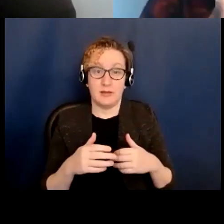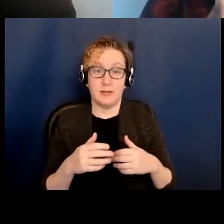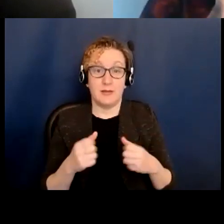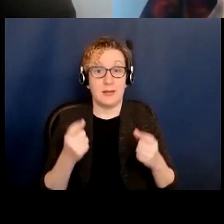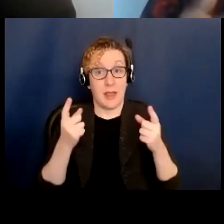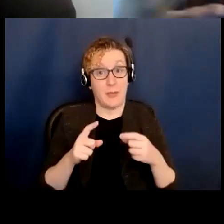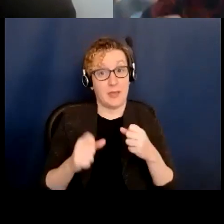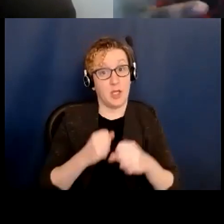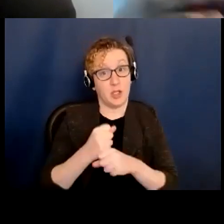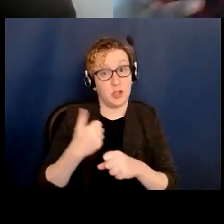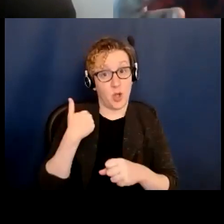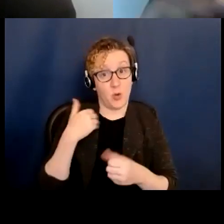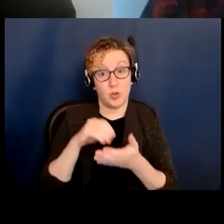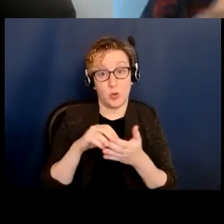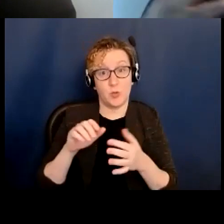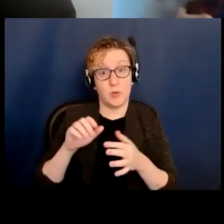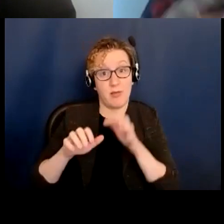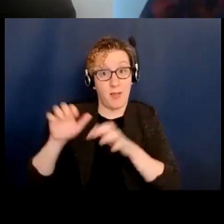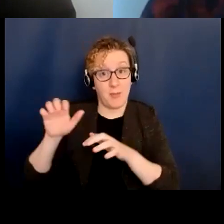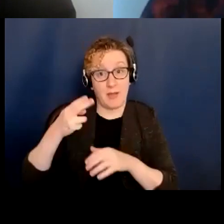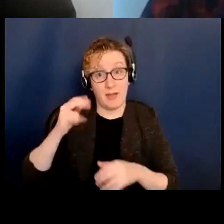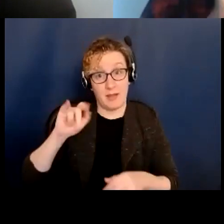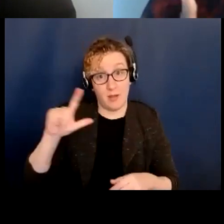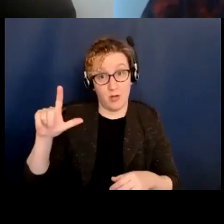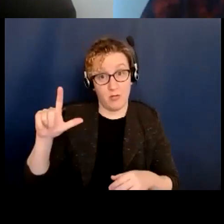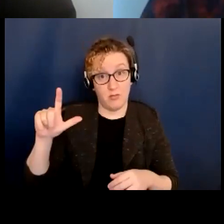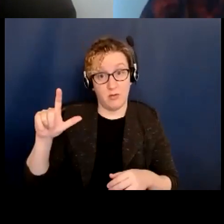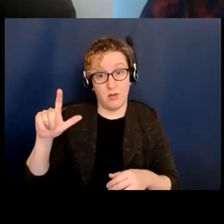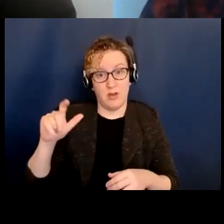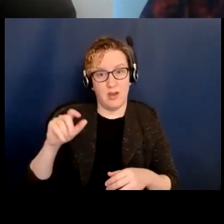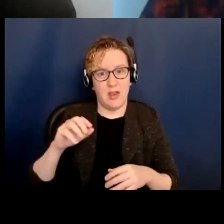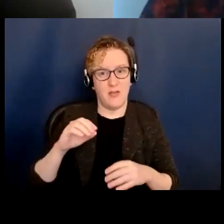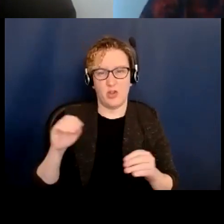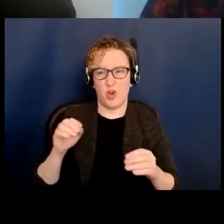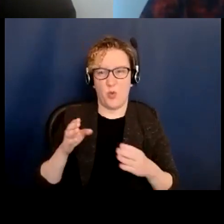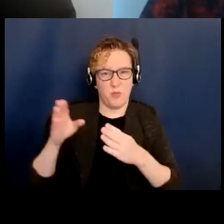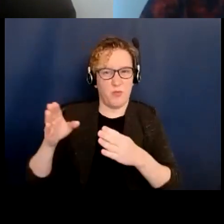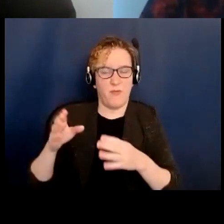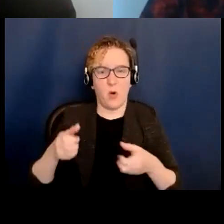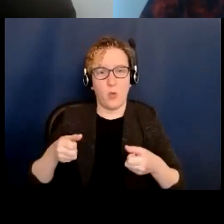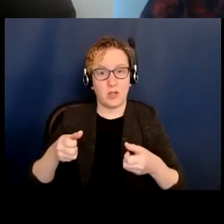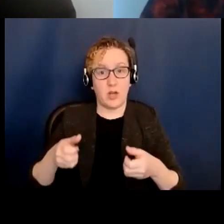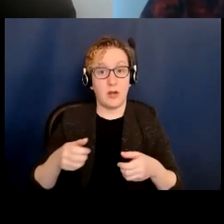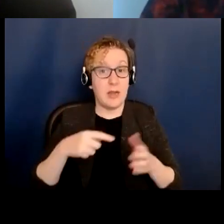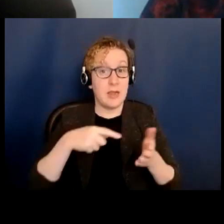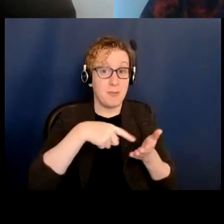A student may be climbing on a hill, and he paid a farmer to attach his chair to the back